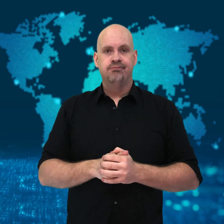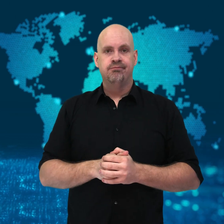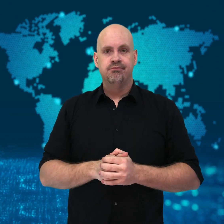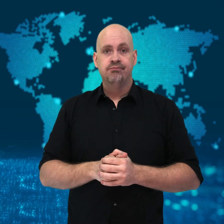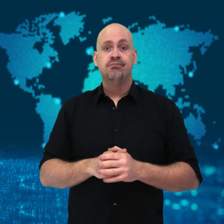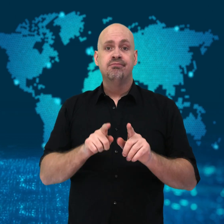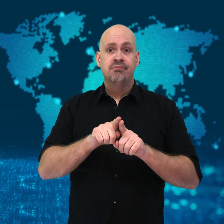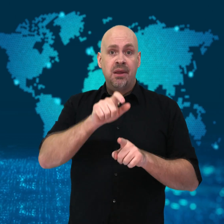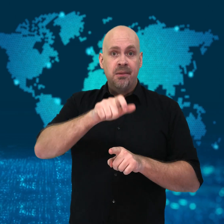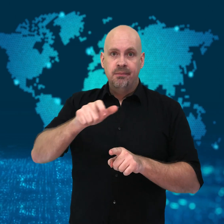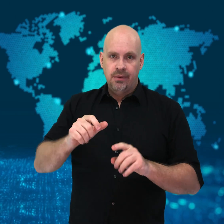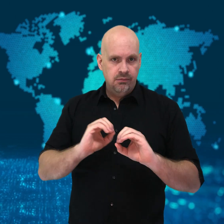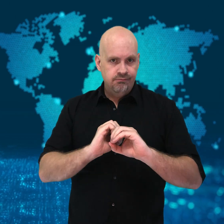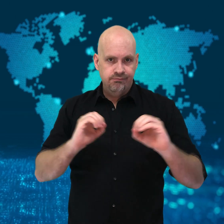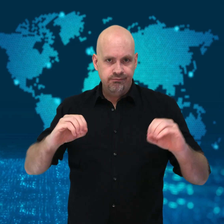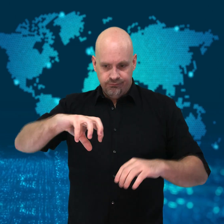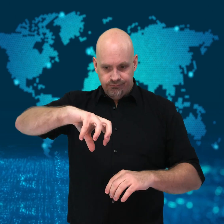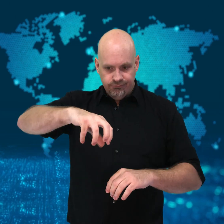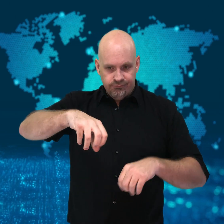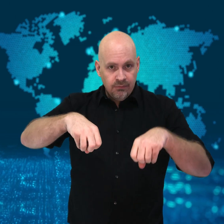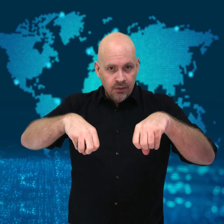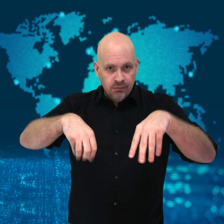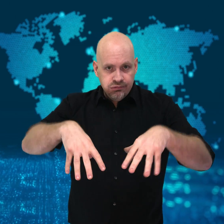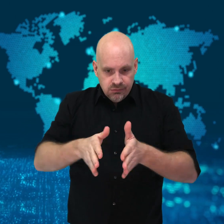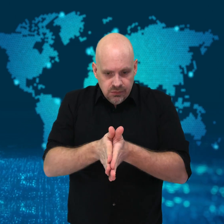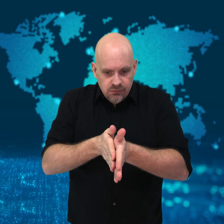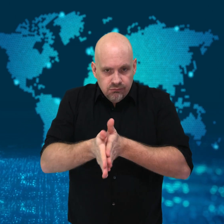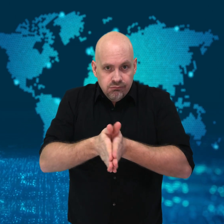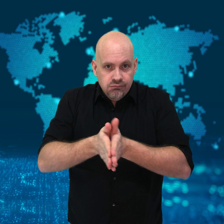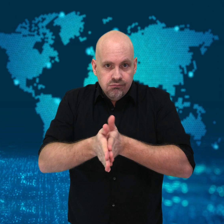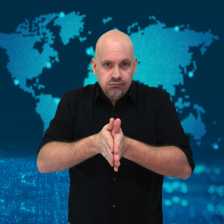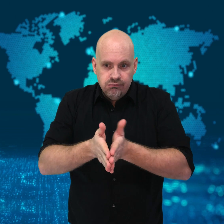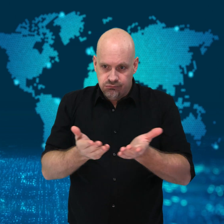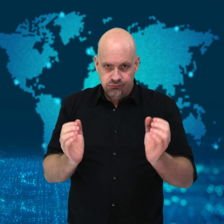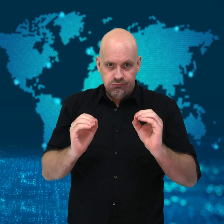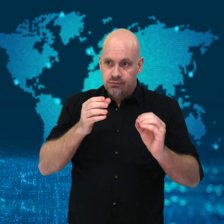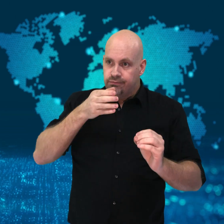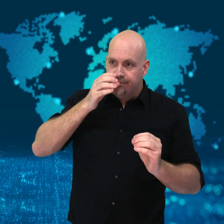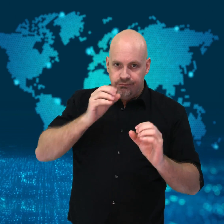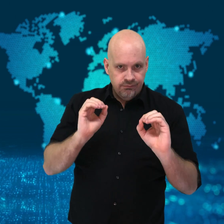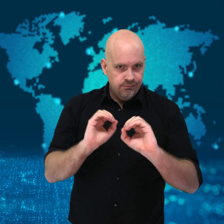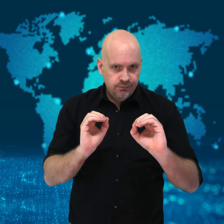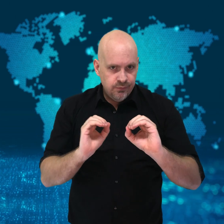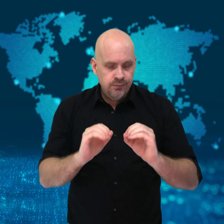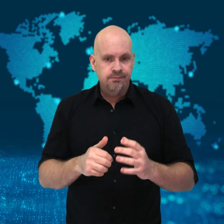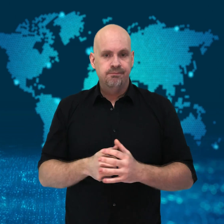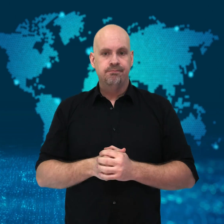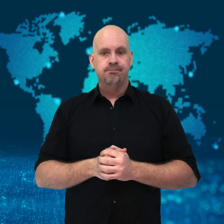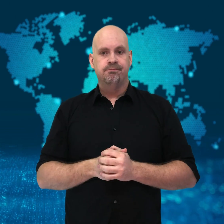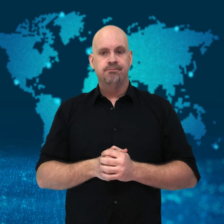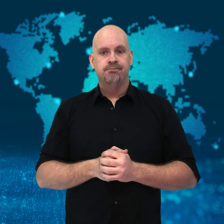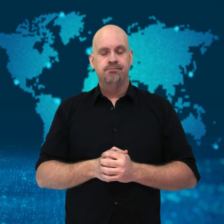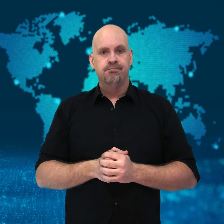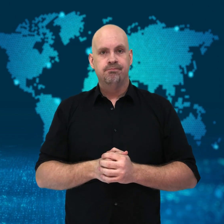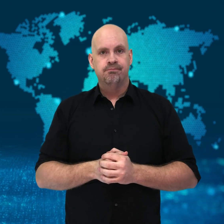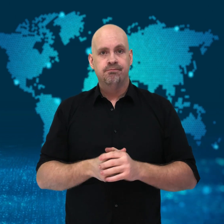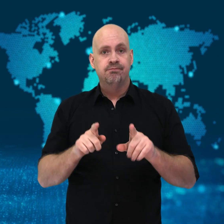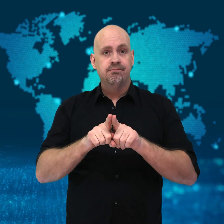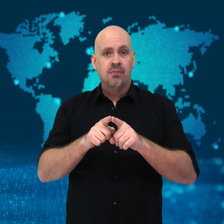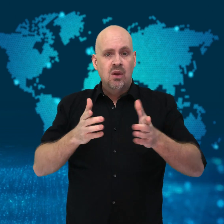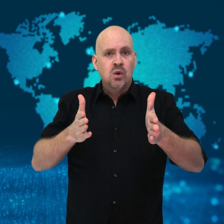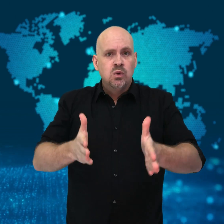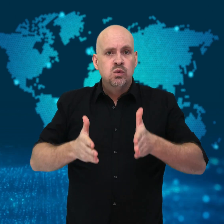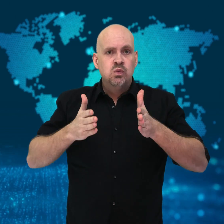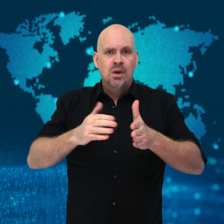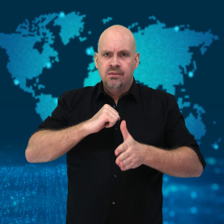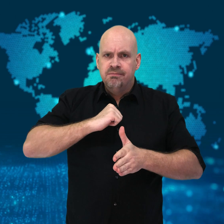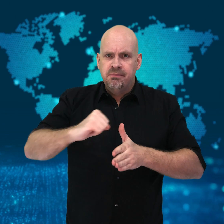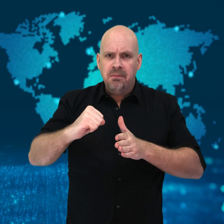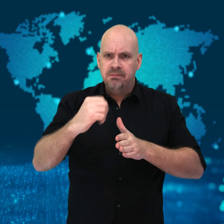Several bullet train lines and a highway were damaged by landslides.